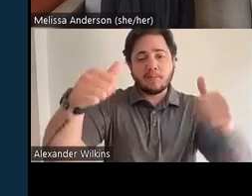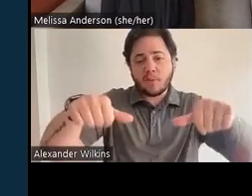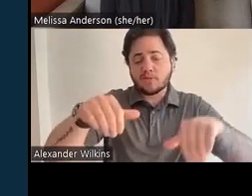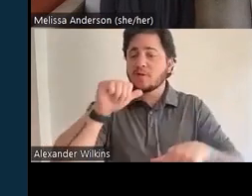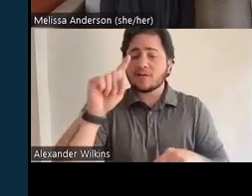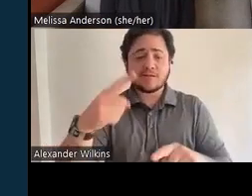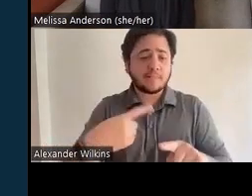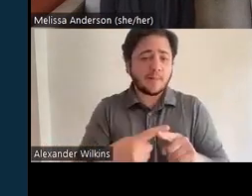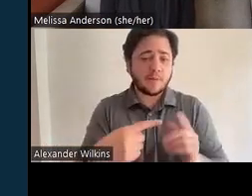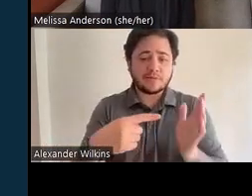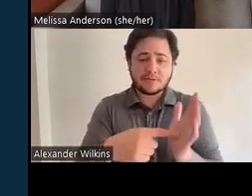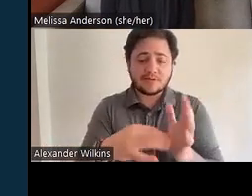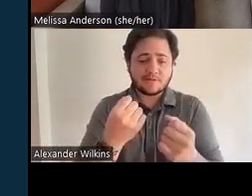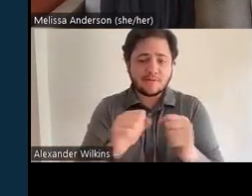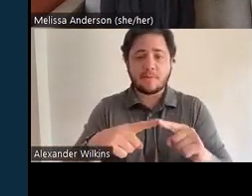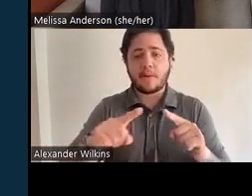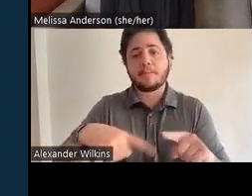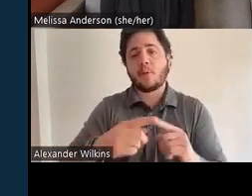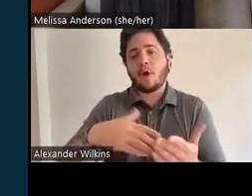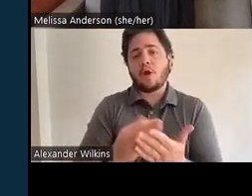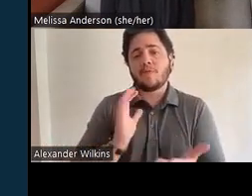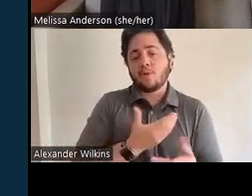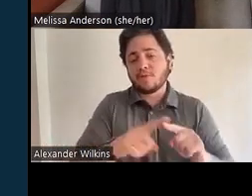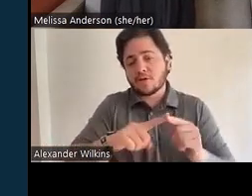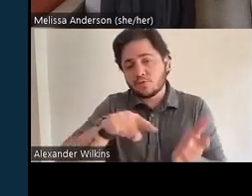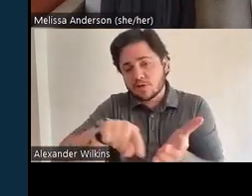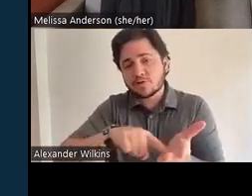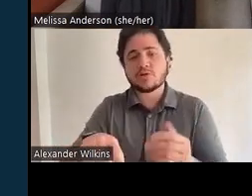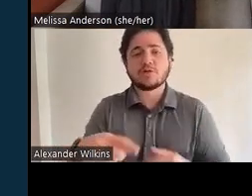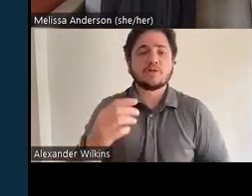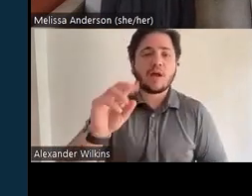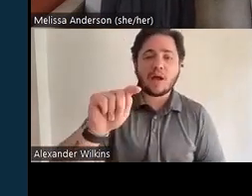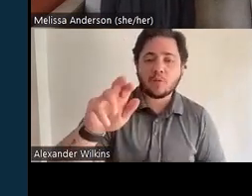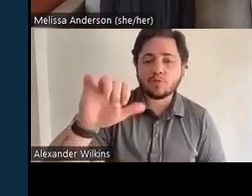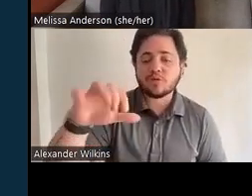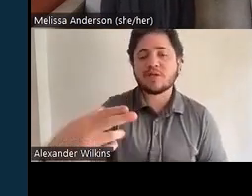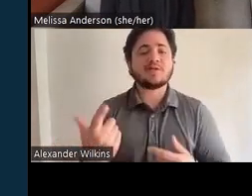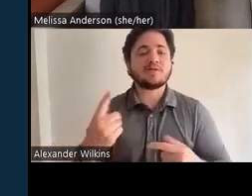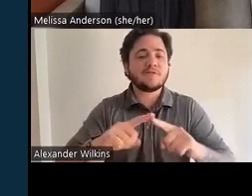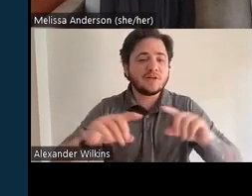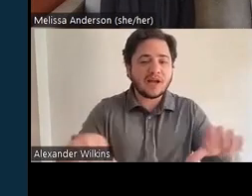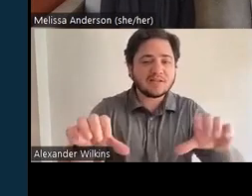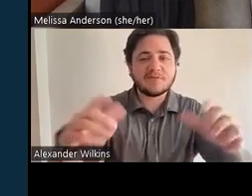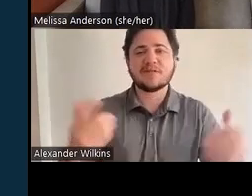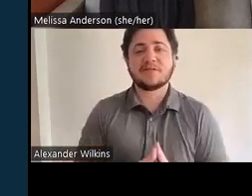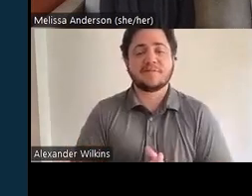on. So we post, not just about Signs of Safety, but all of our different arms of research. We do